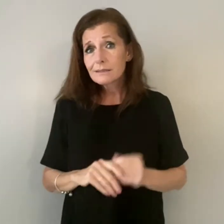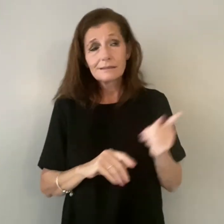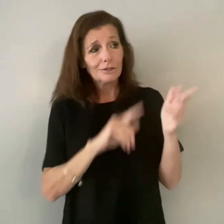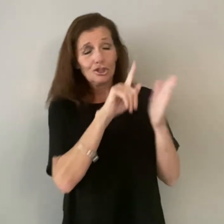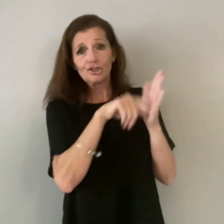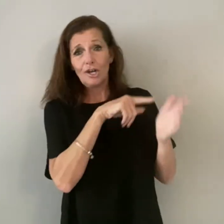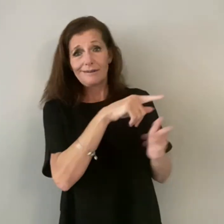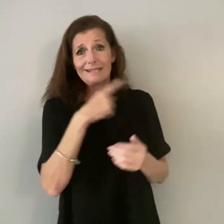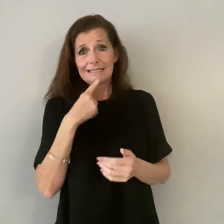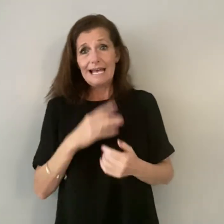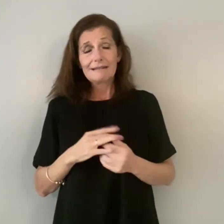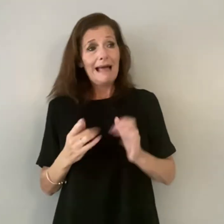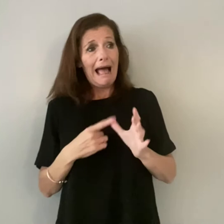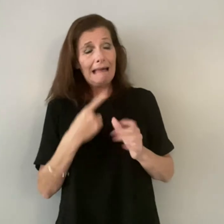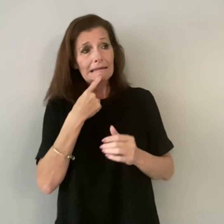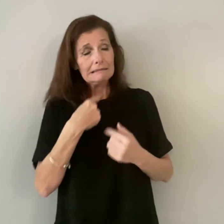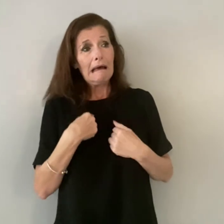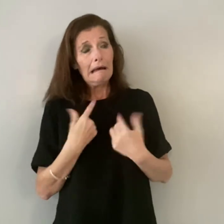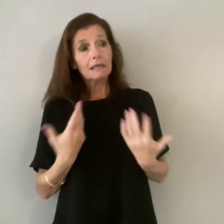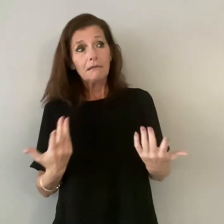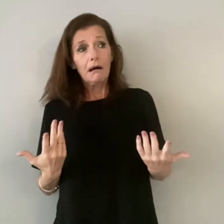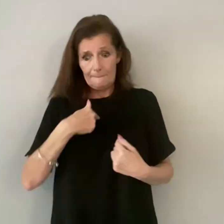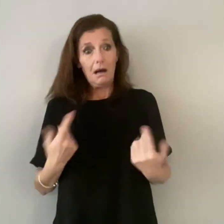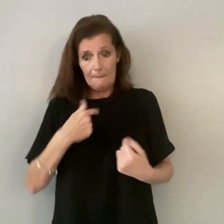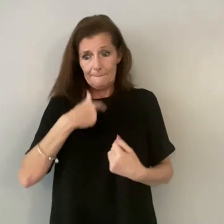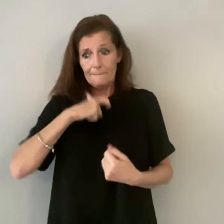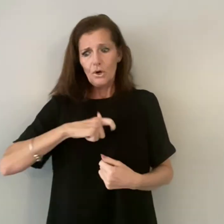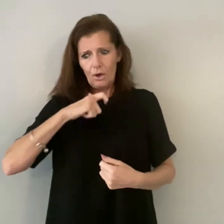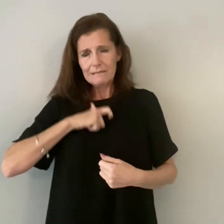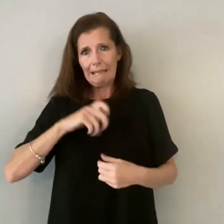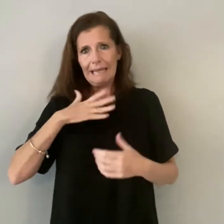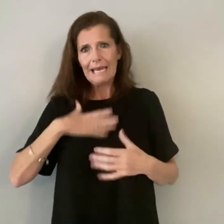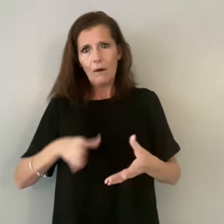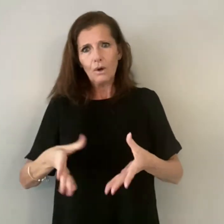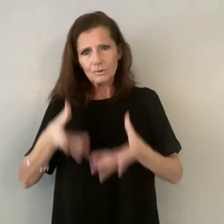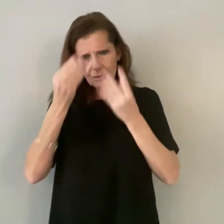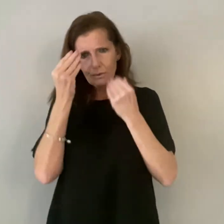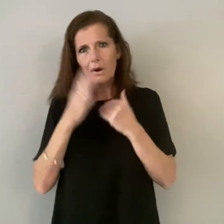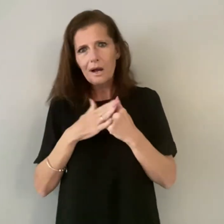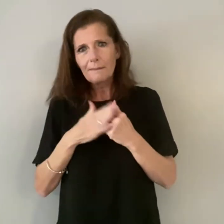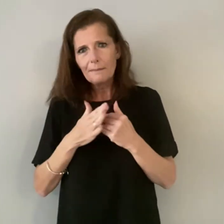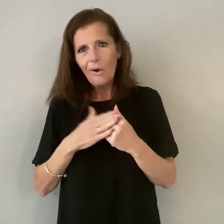Hmm Anyway. I mean, that's definitely something, I personally would like to explore that a bit more